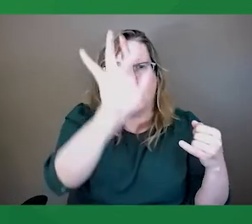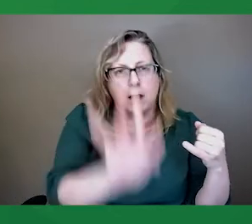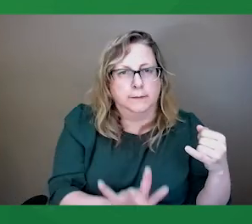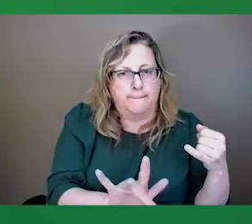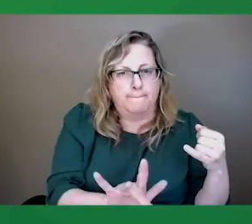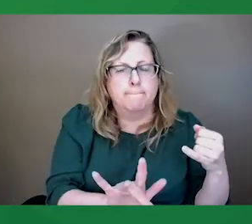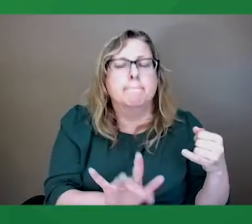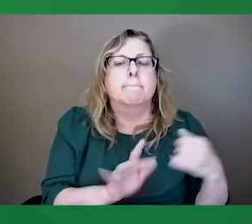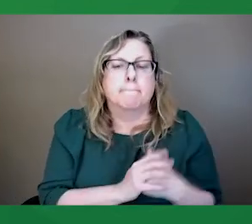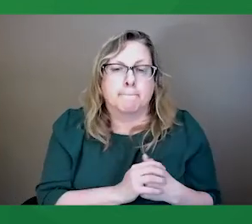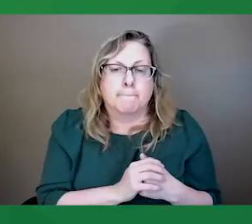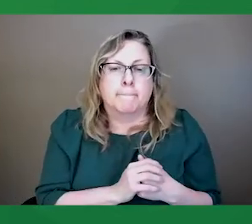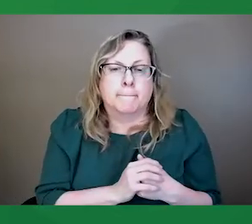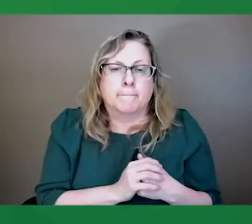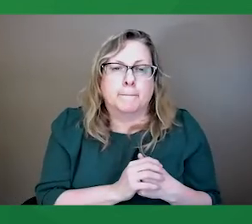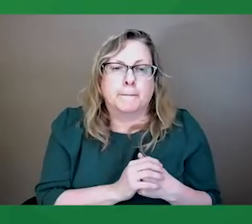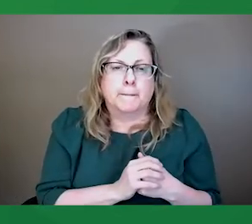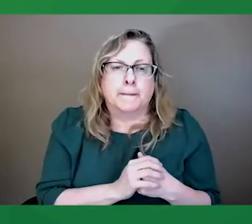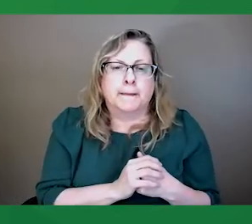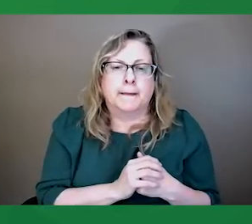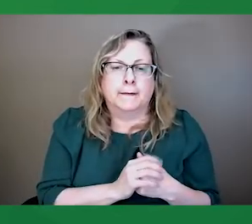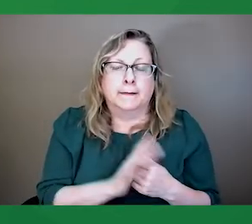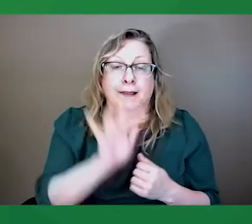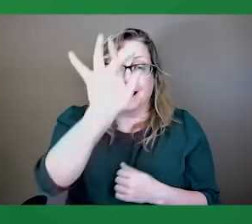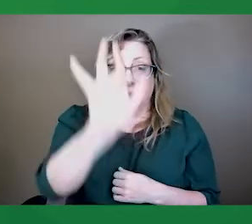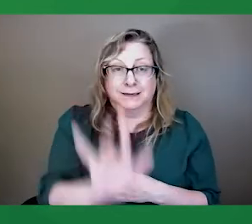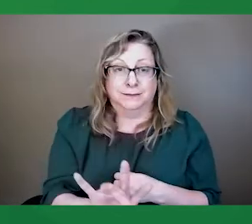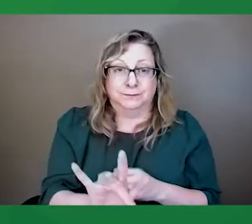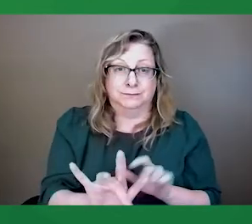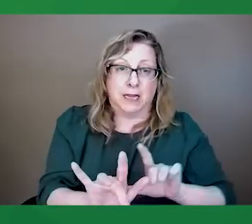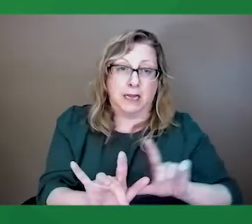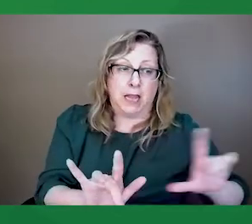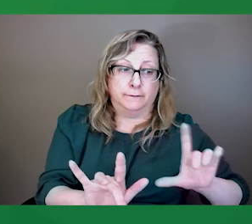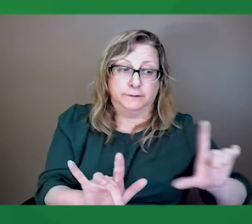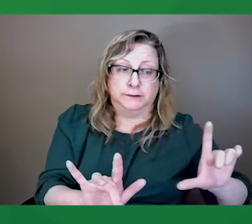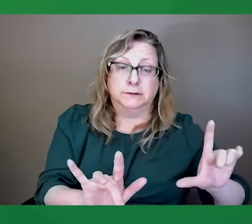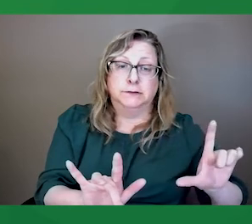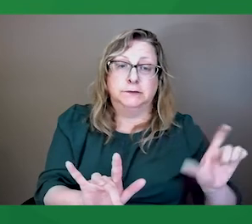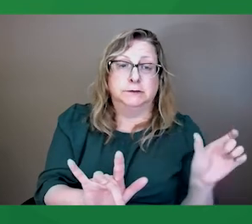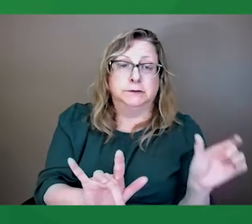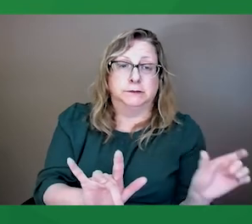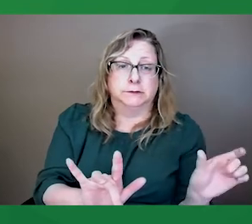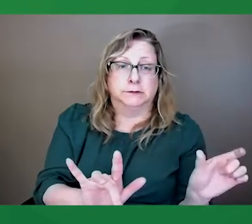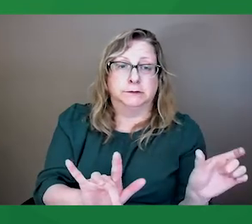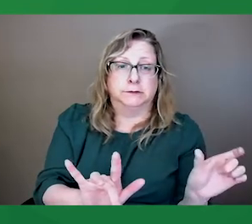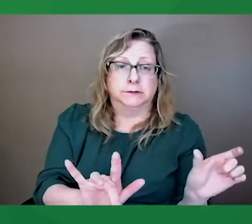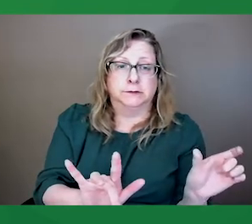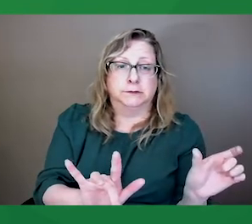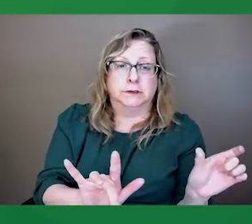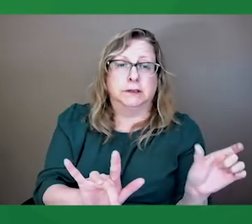about so far I say that on the left hand side where we had the early adopters